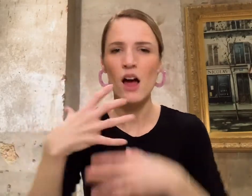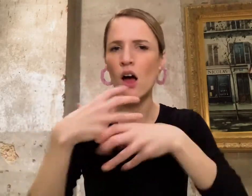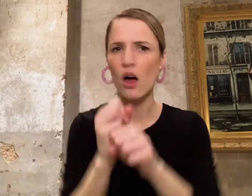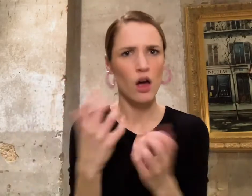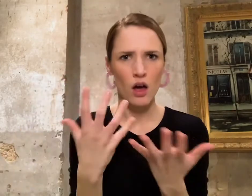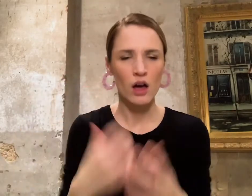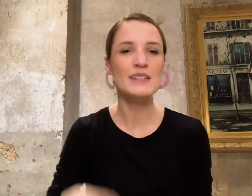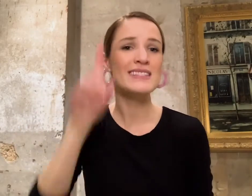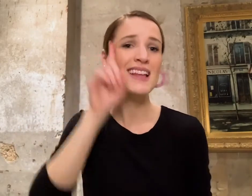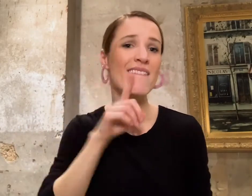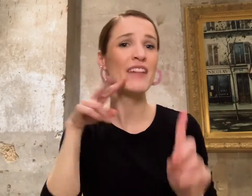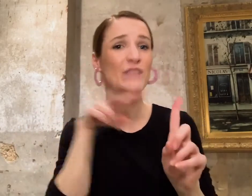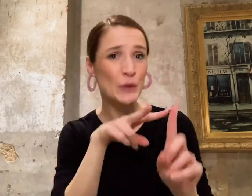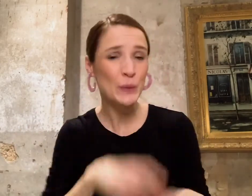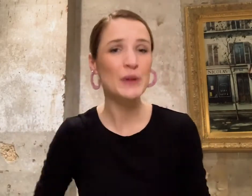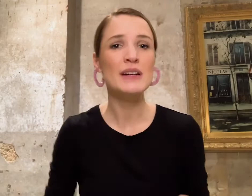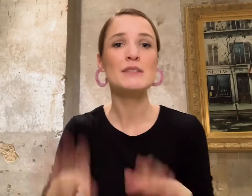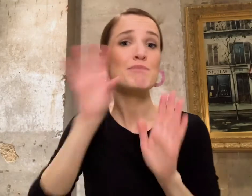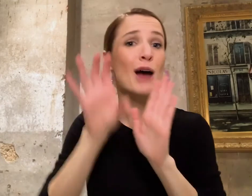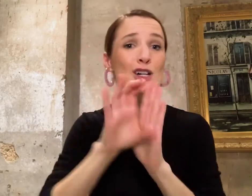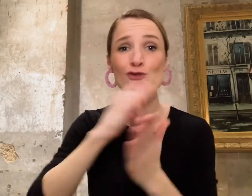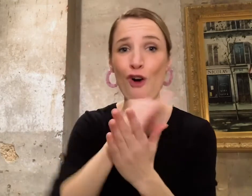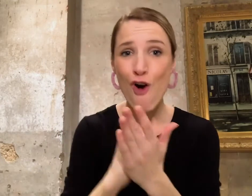short for Deaf View/Image Art.